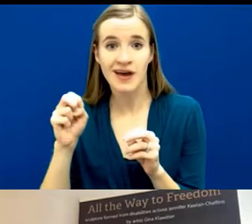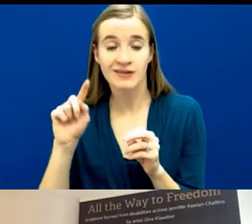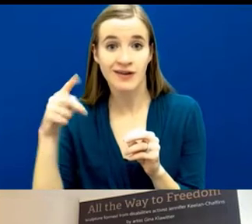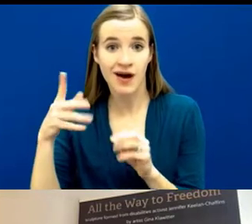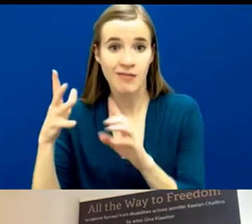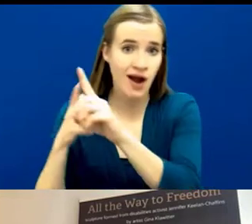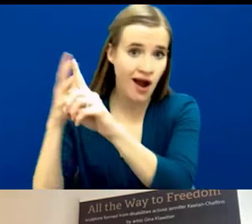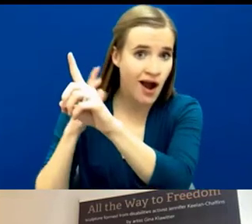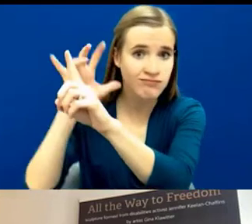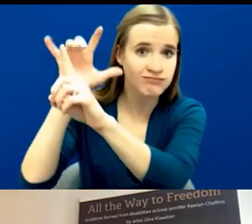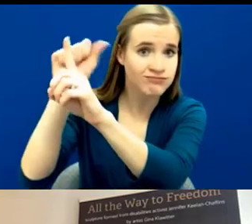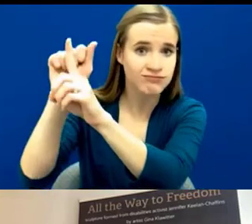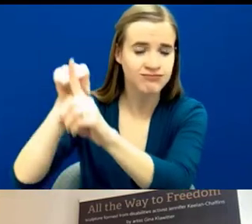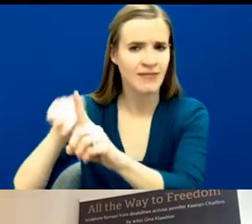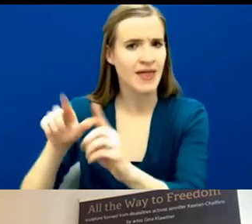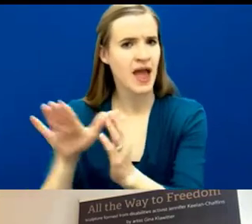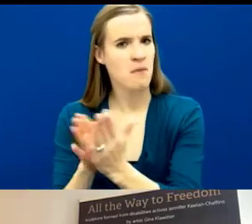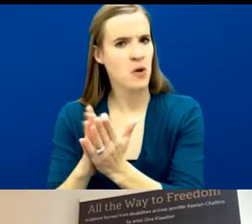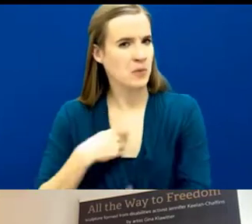of the things that well, two of the big things that we do as a Center for